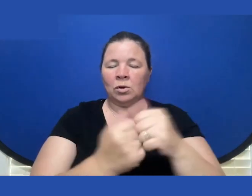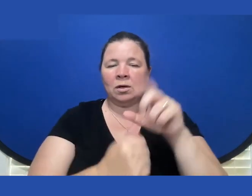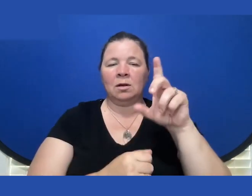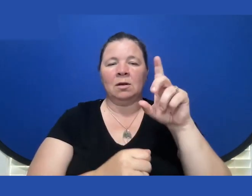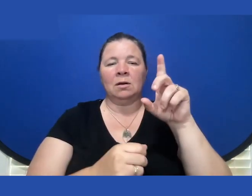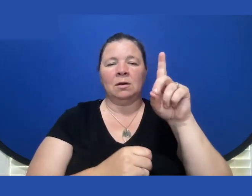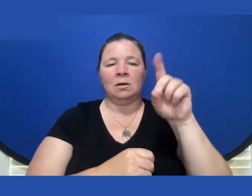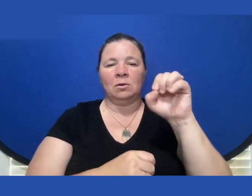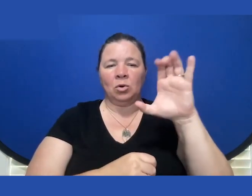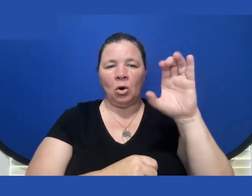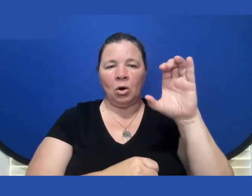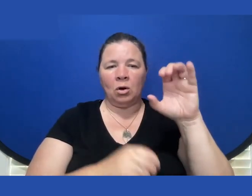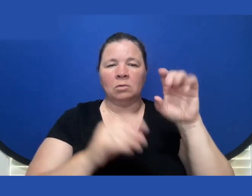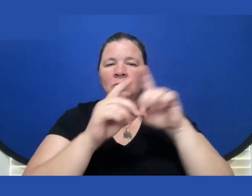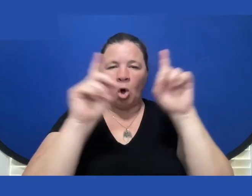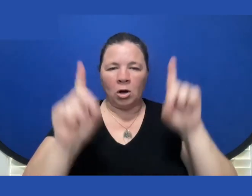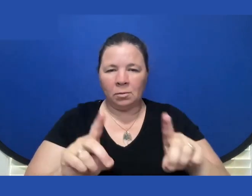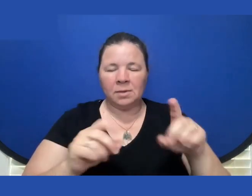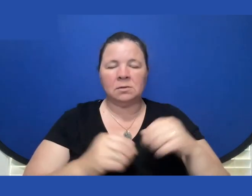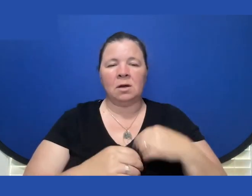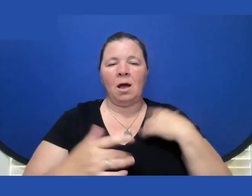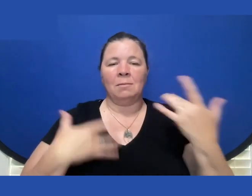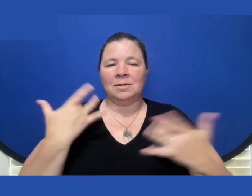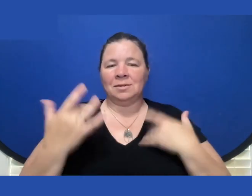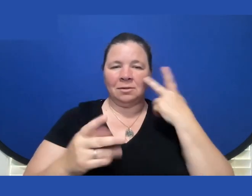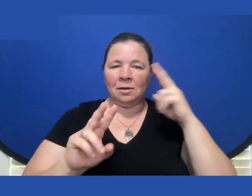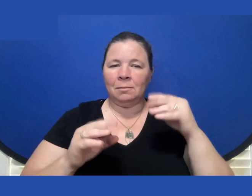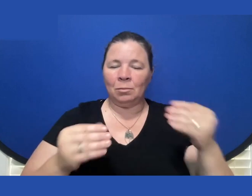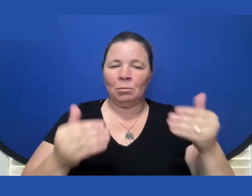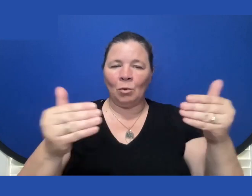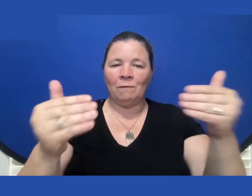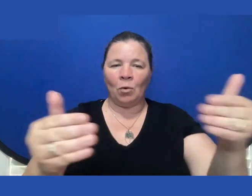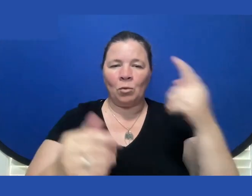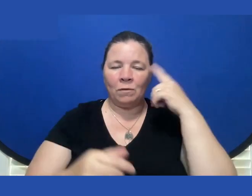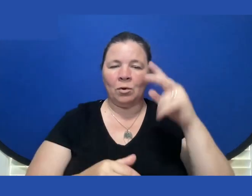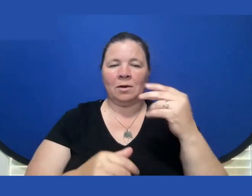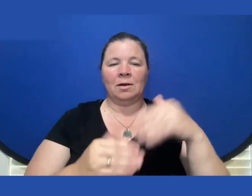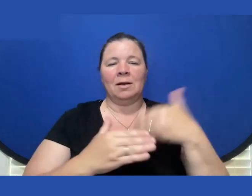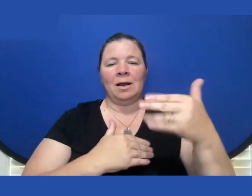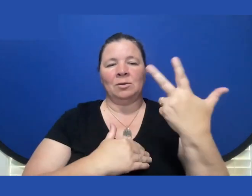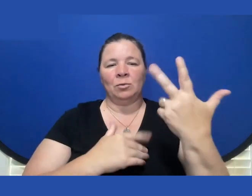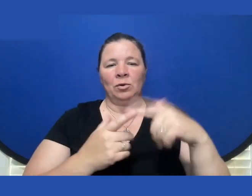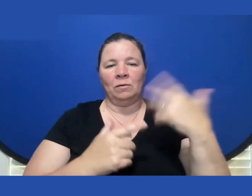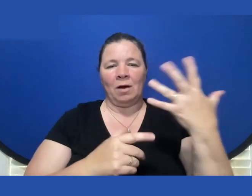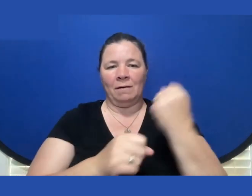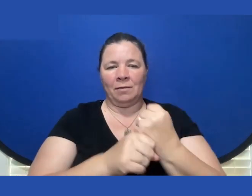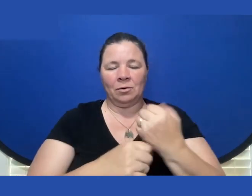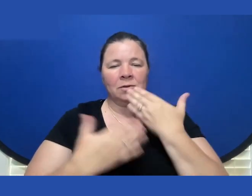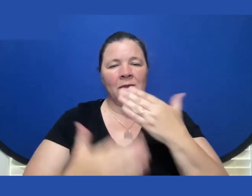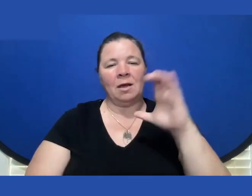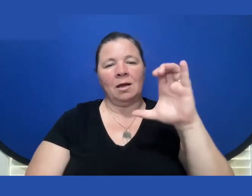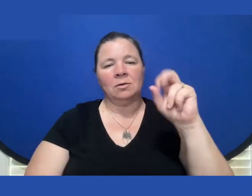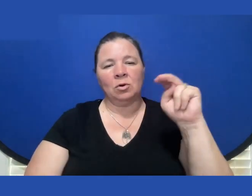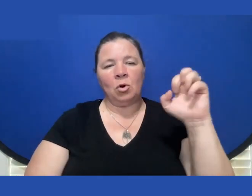Thanks so much. I really had a great time. Yeah, me too. And we'll have to do it again. And we'll do it again next year, we'll see what's changed.